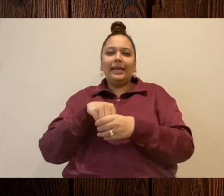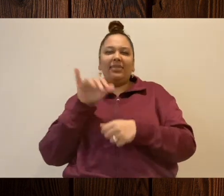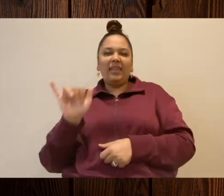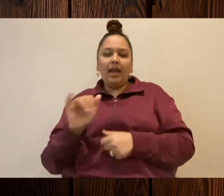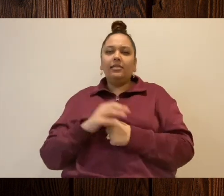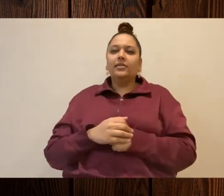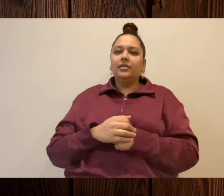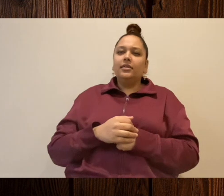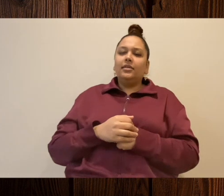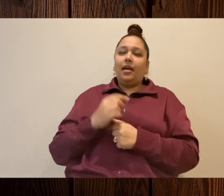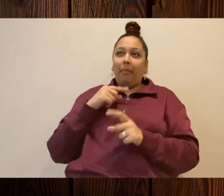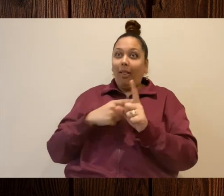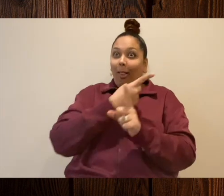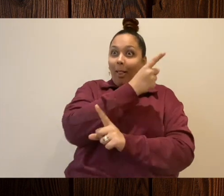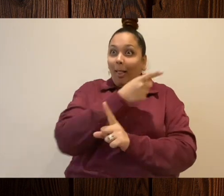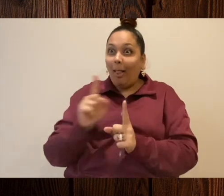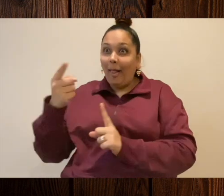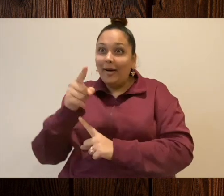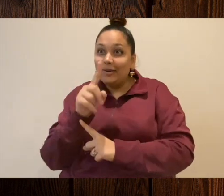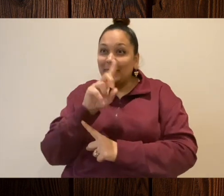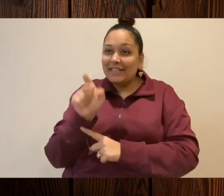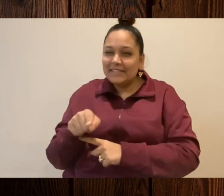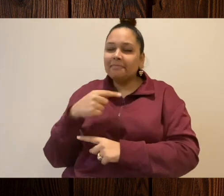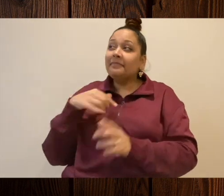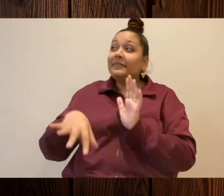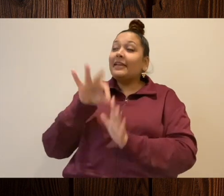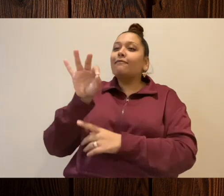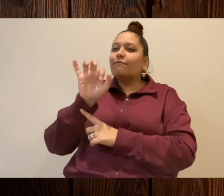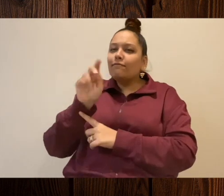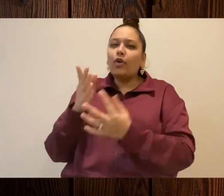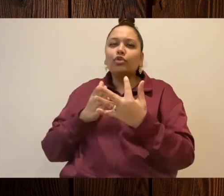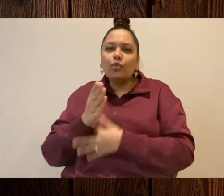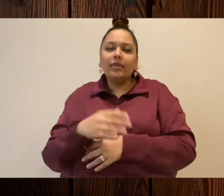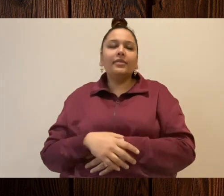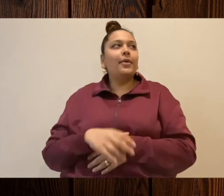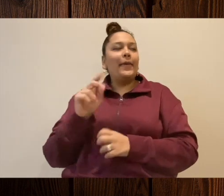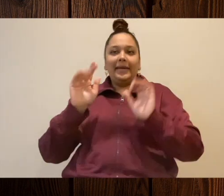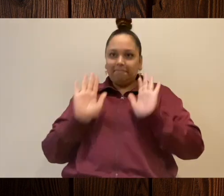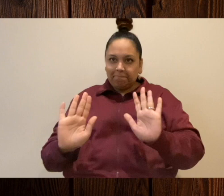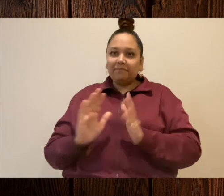of folk music. And so that's how I was, that's what, I